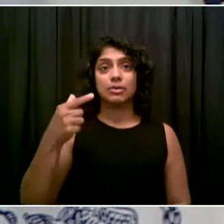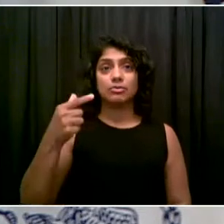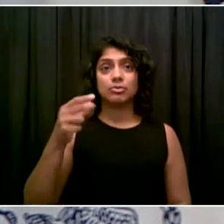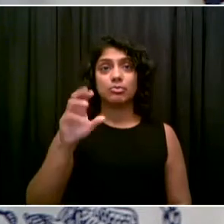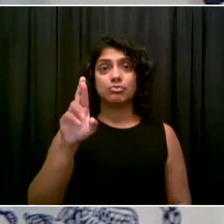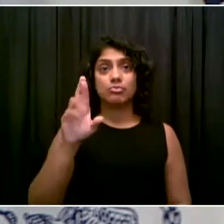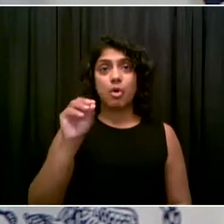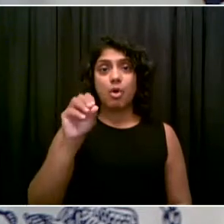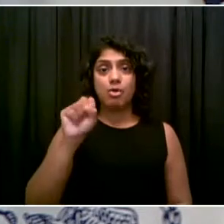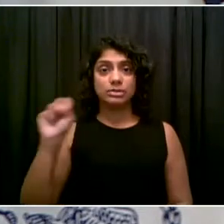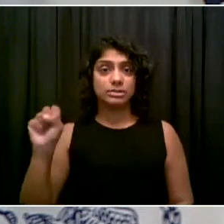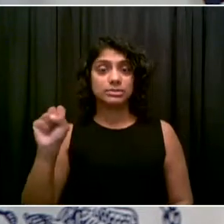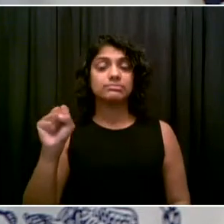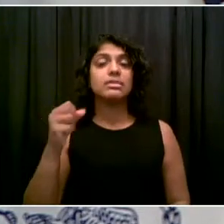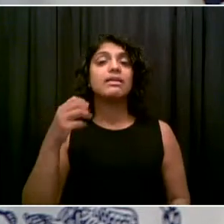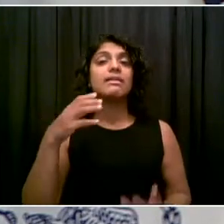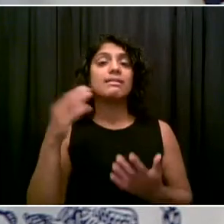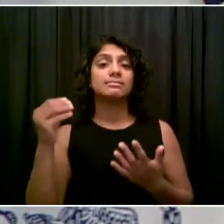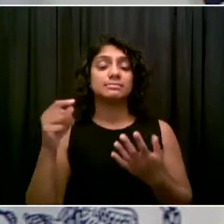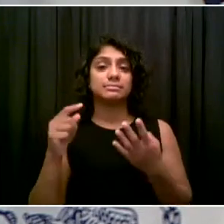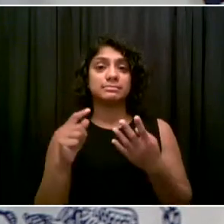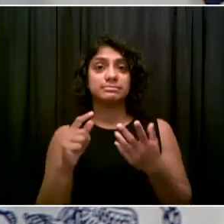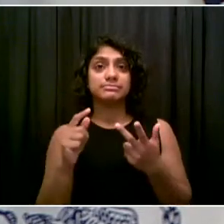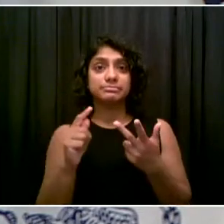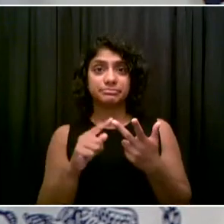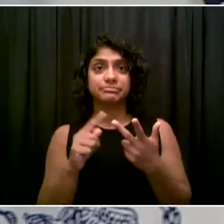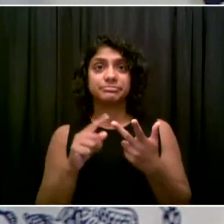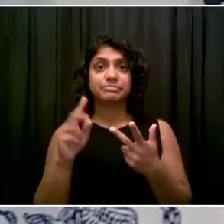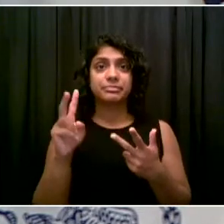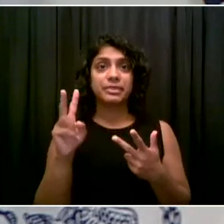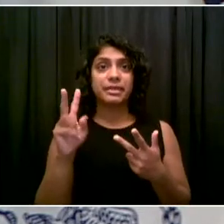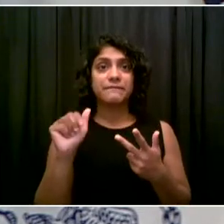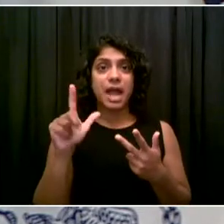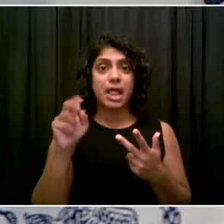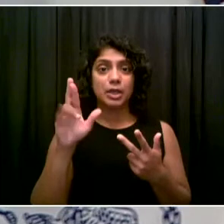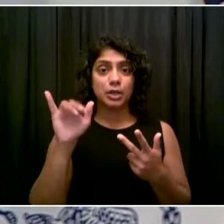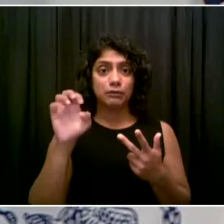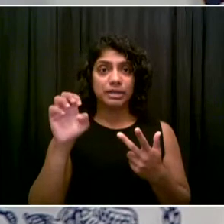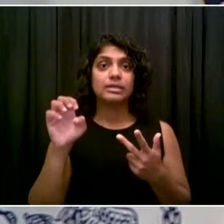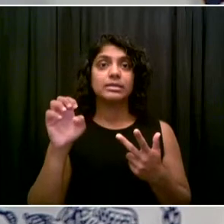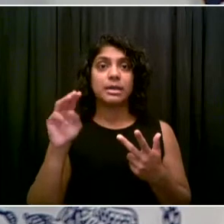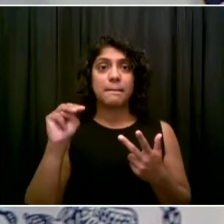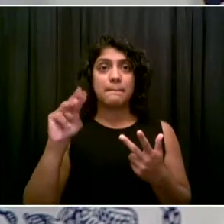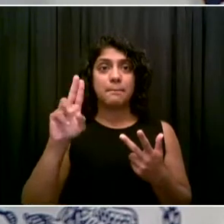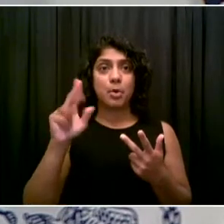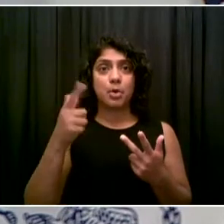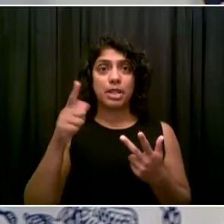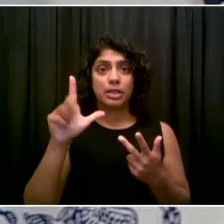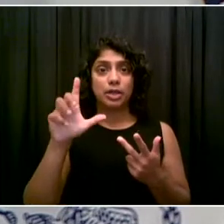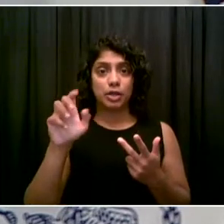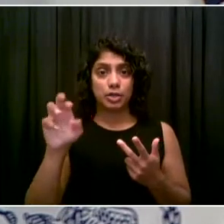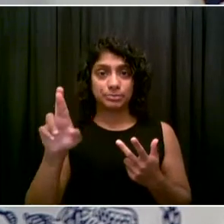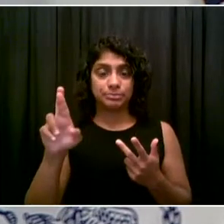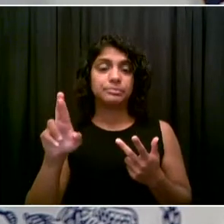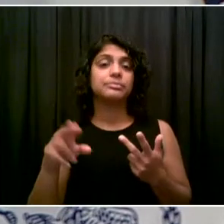VALLEY VALERIE